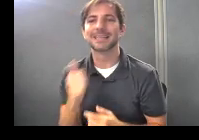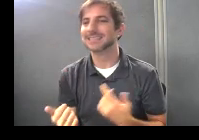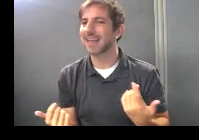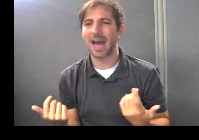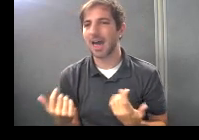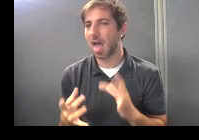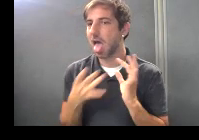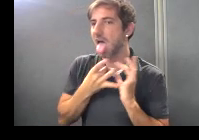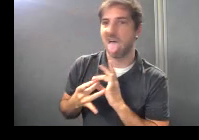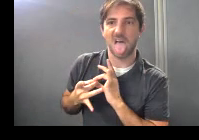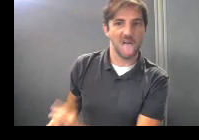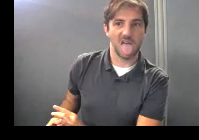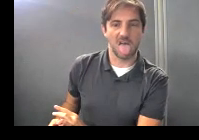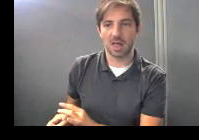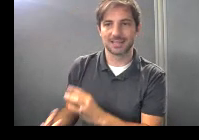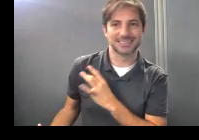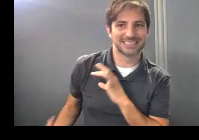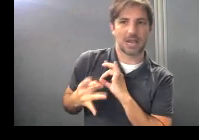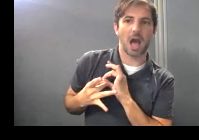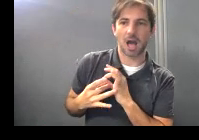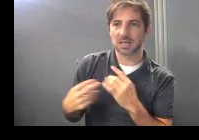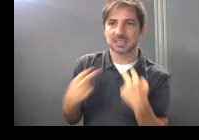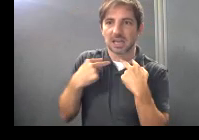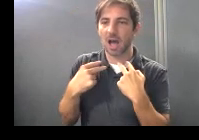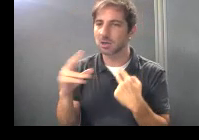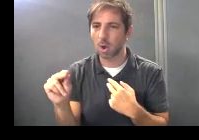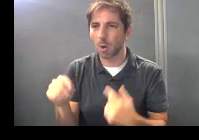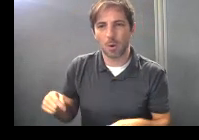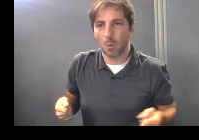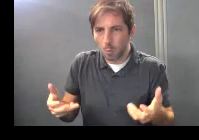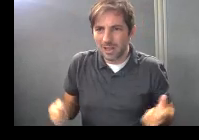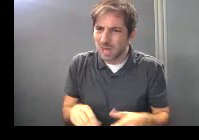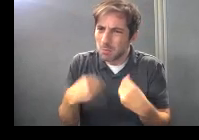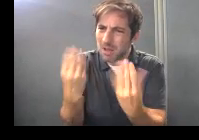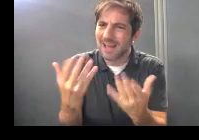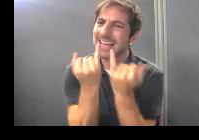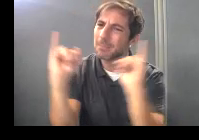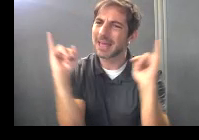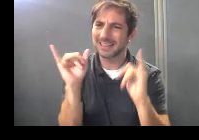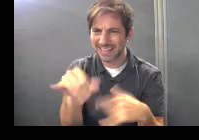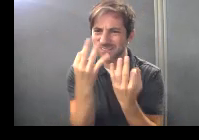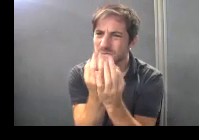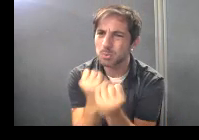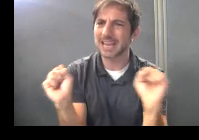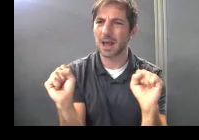THE WHEELCHAIR PROVIDES INDEPENDENCE. IT'S THEIR FREEDOM.